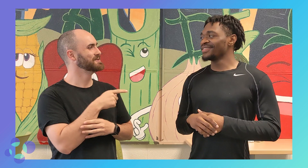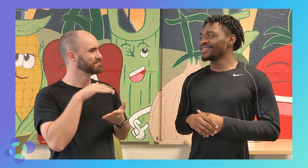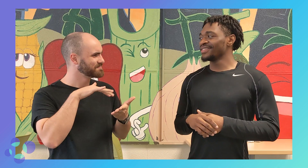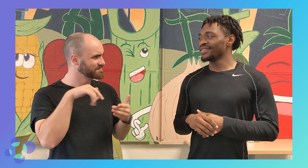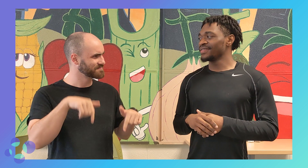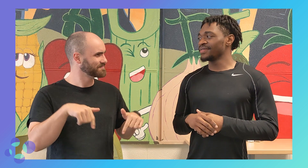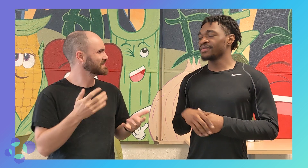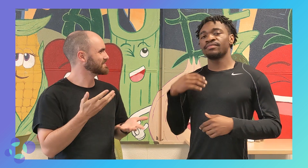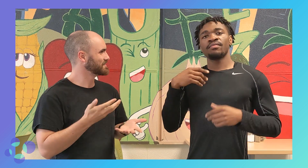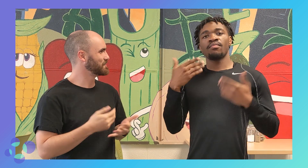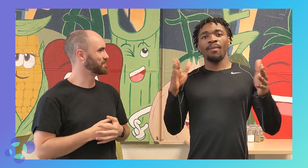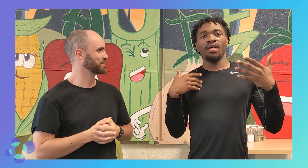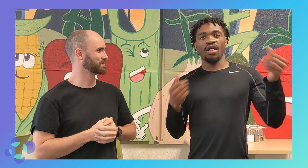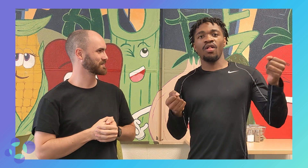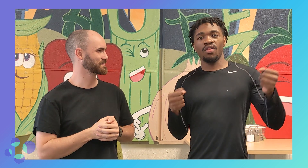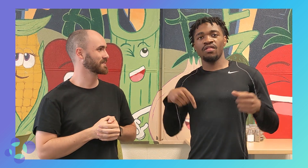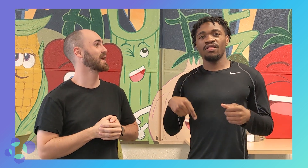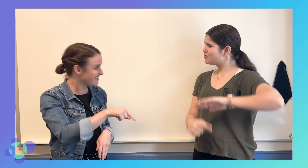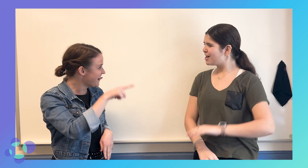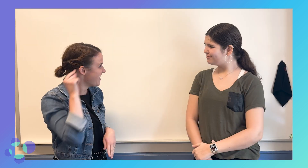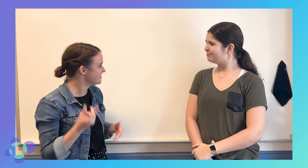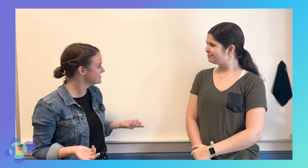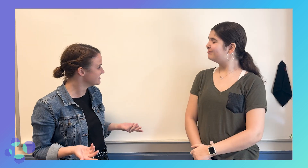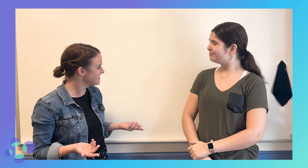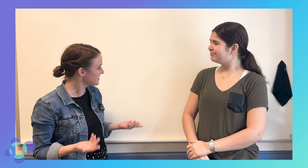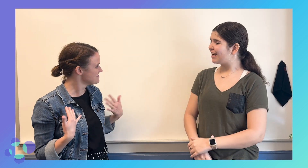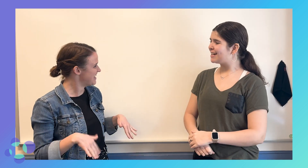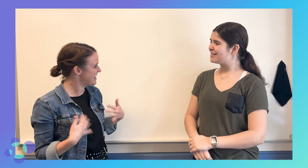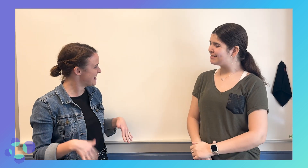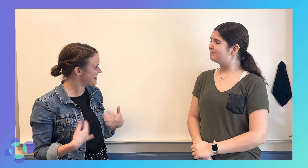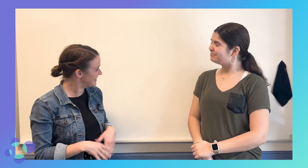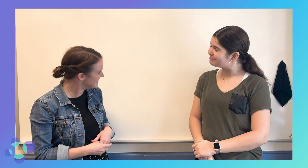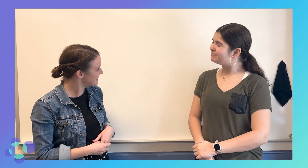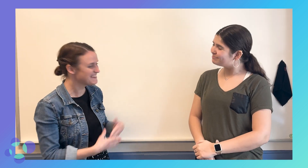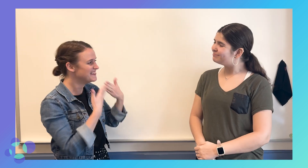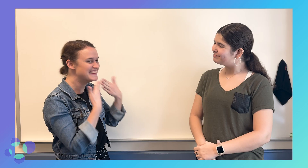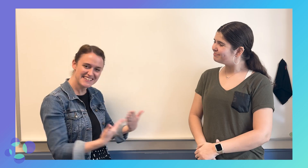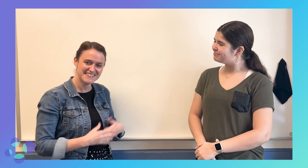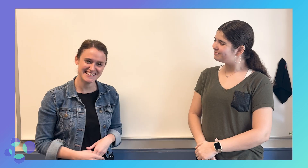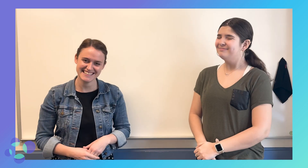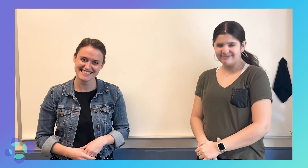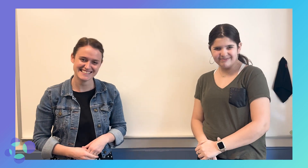What are you studying? I'm learning about public. You came here to Gallaudet. Yes. Wow! Thank you!